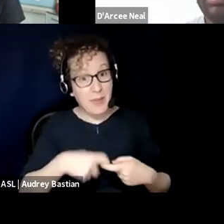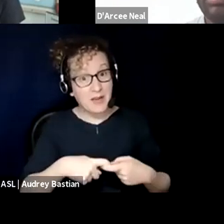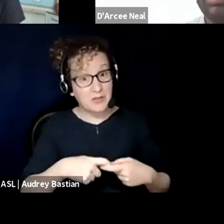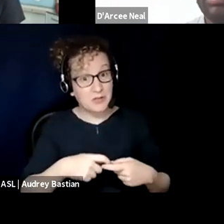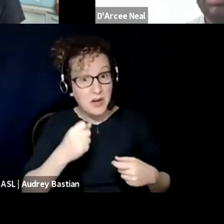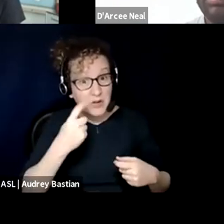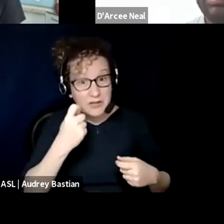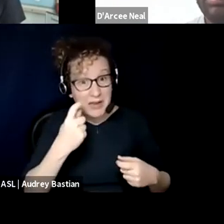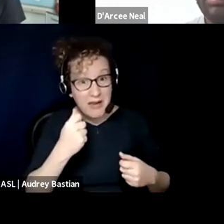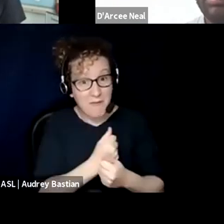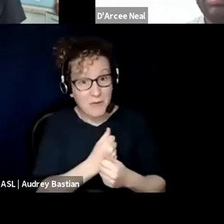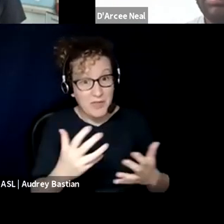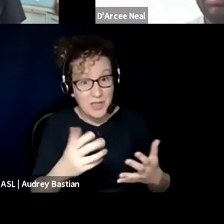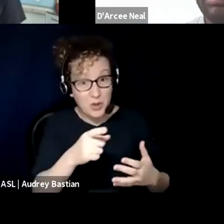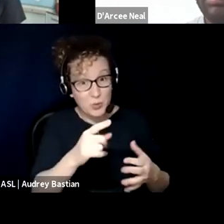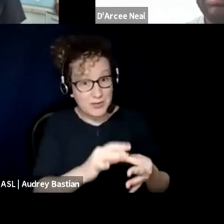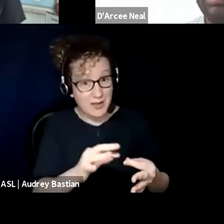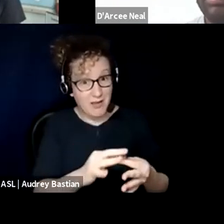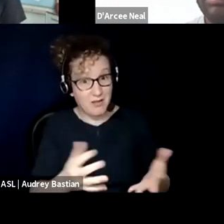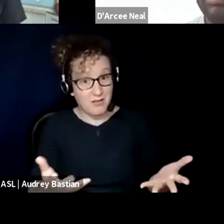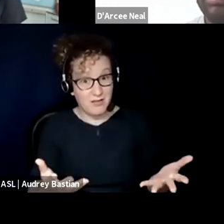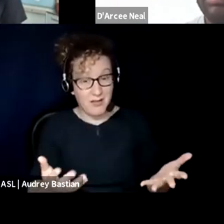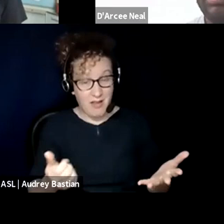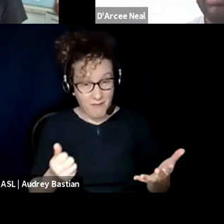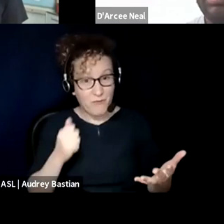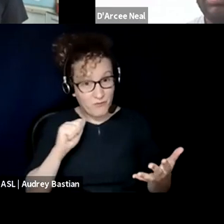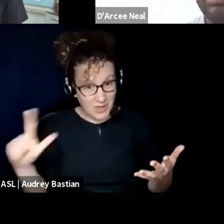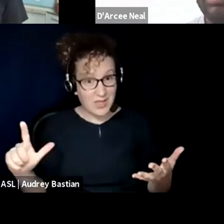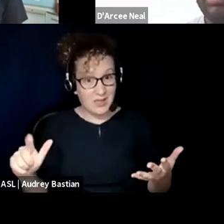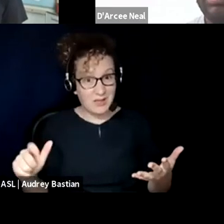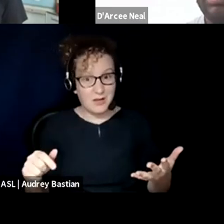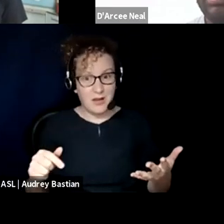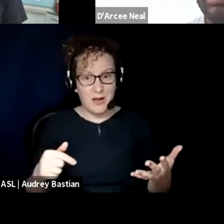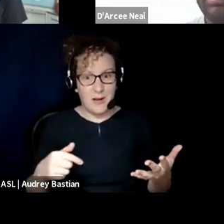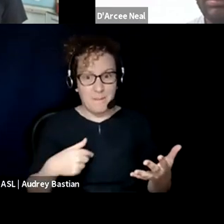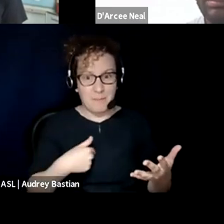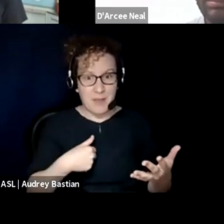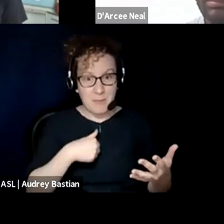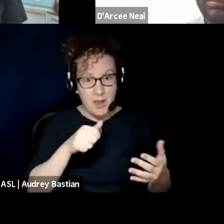everything that they were saying and that I would not be getting off the bus until they